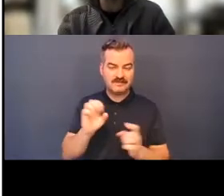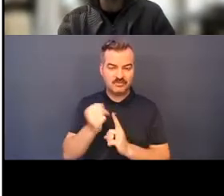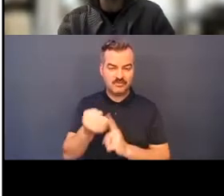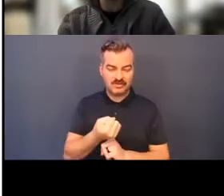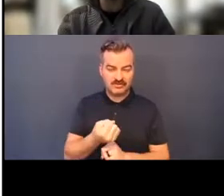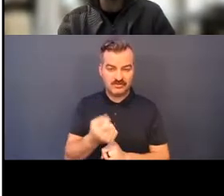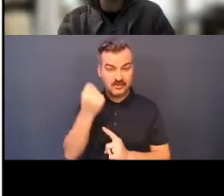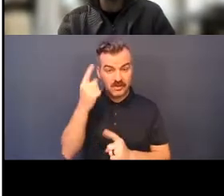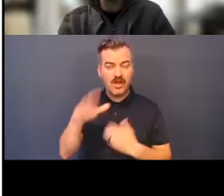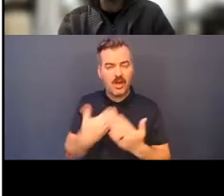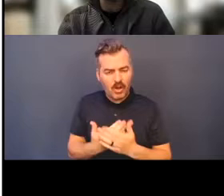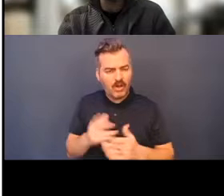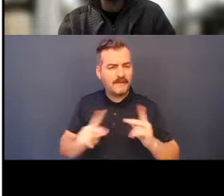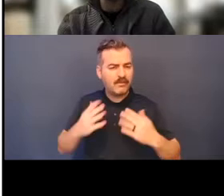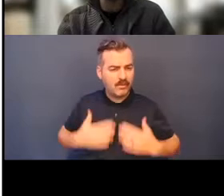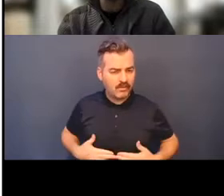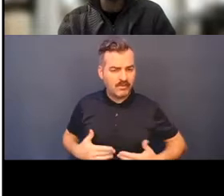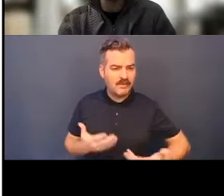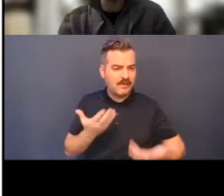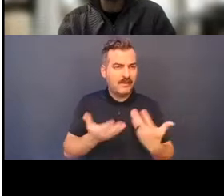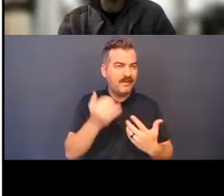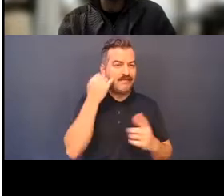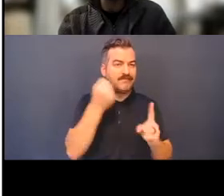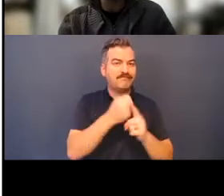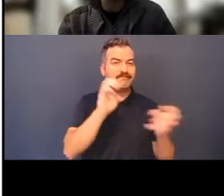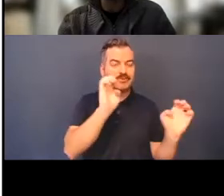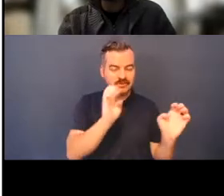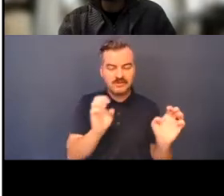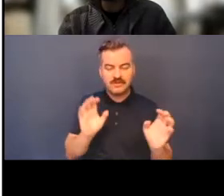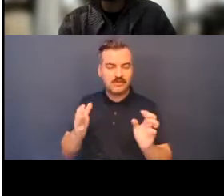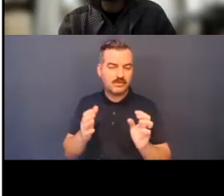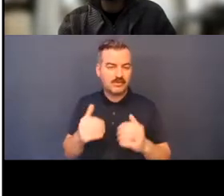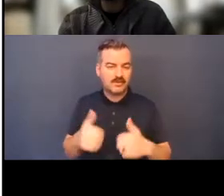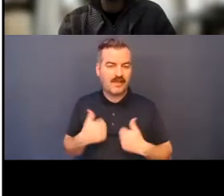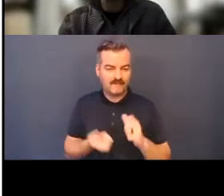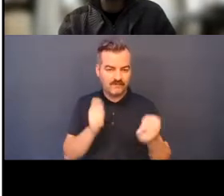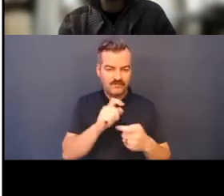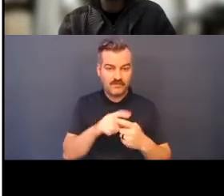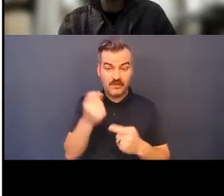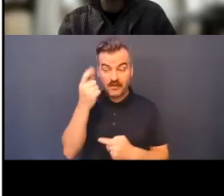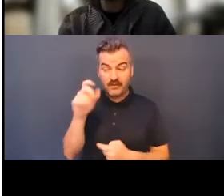disrupted or rendered homeless in an emergency situation and disabled bodies that were themselves